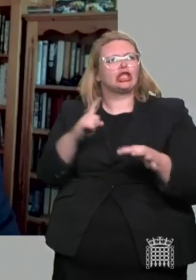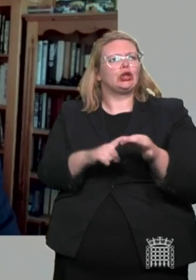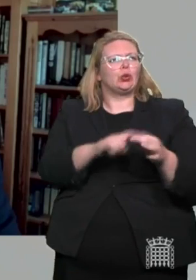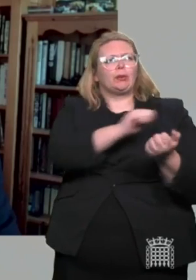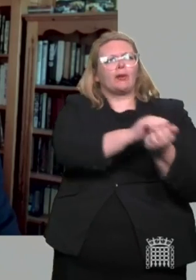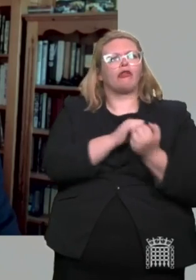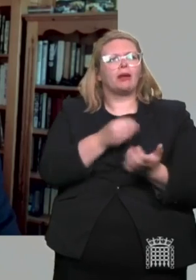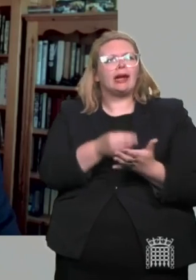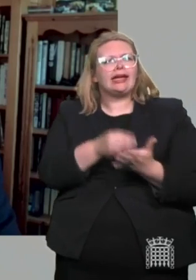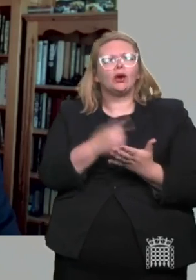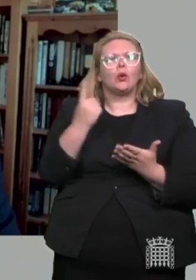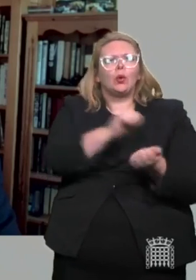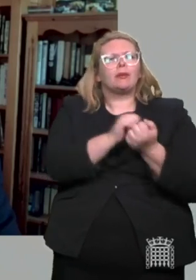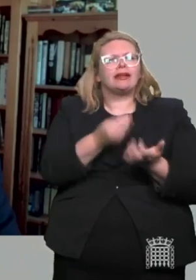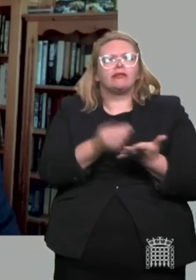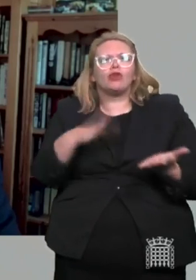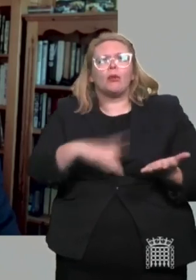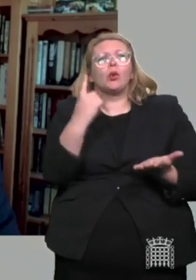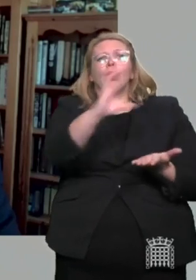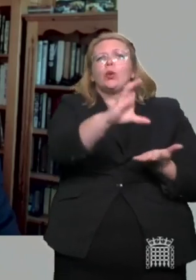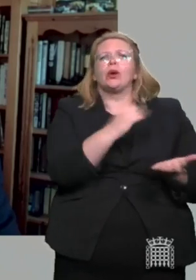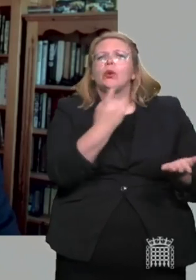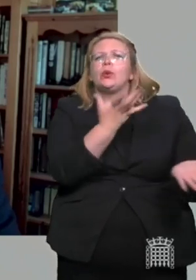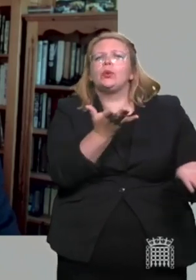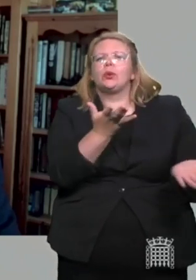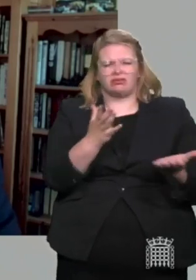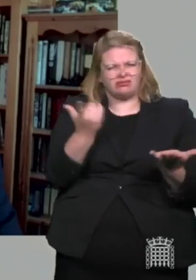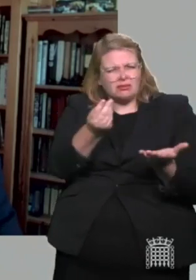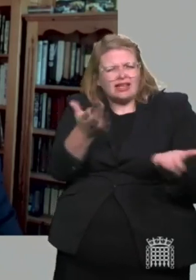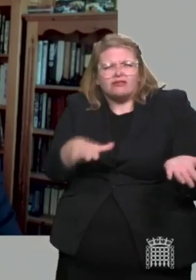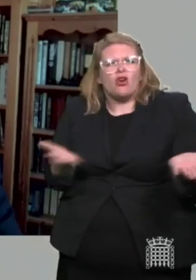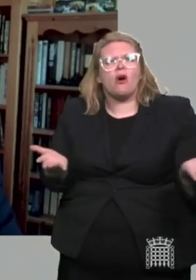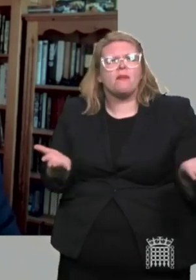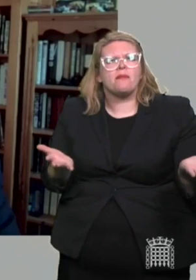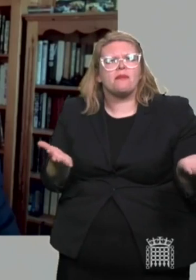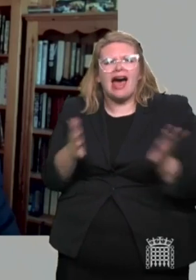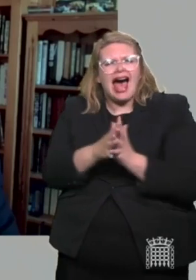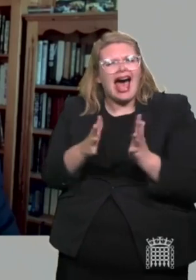loan, and who are the donor or donors who originally funded it? Is the Prime Minister aware